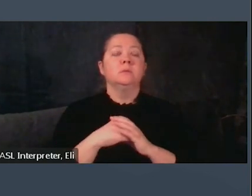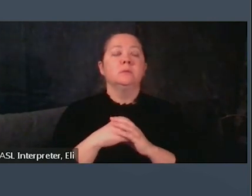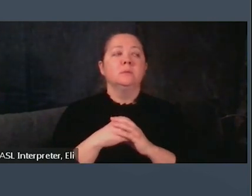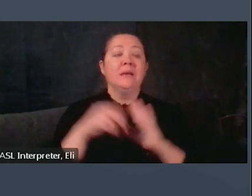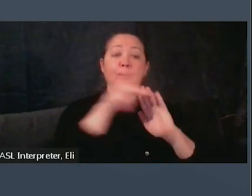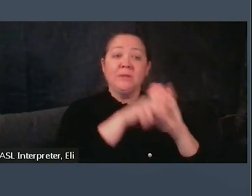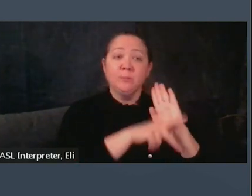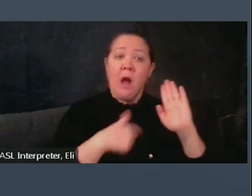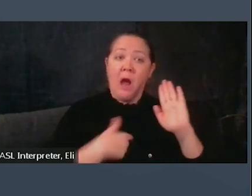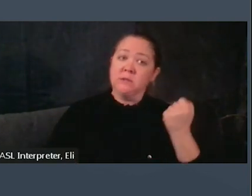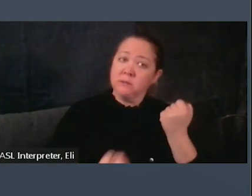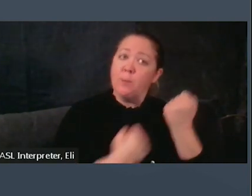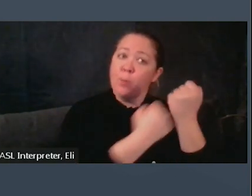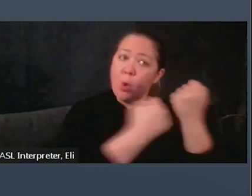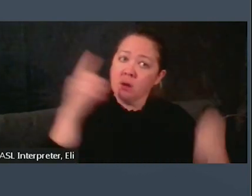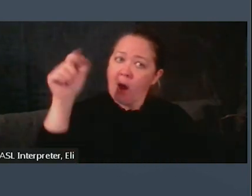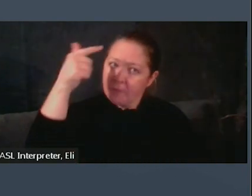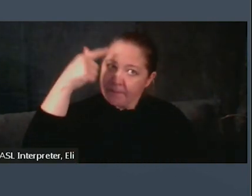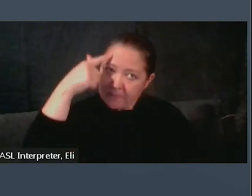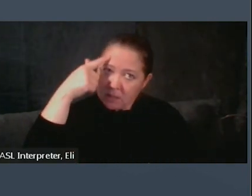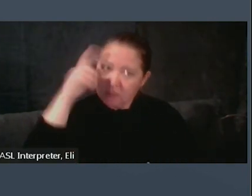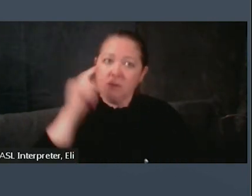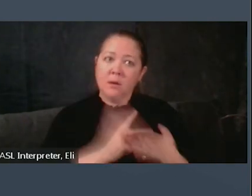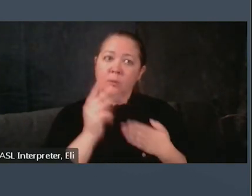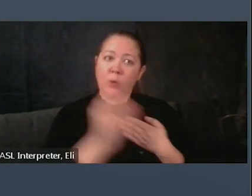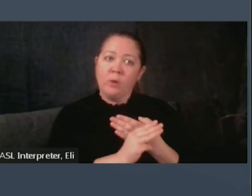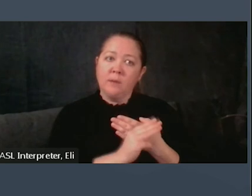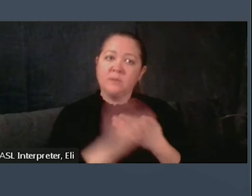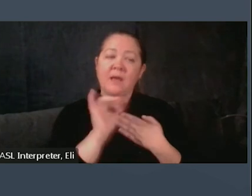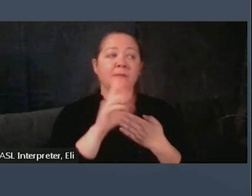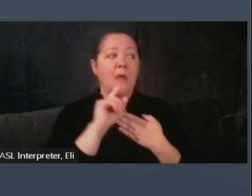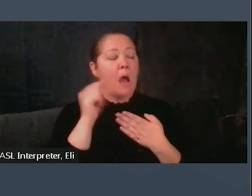social programs that seek to address the needs of its citizenry.